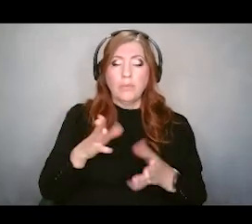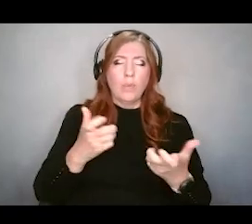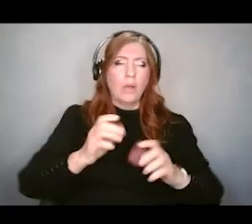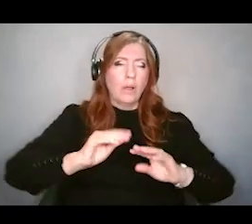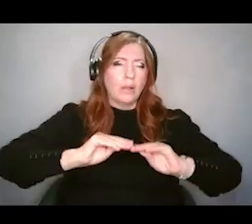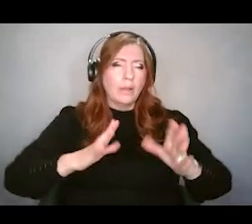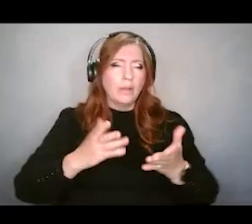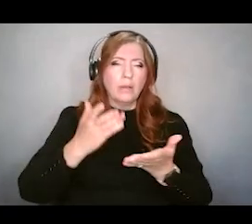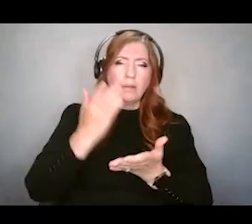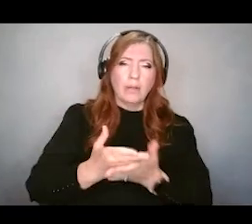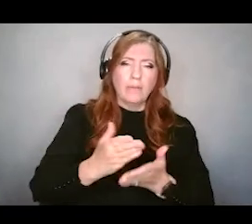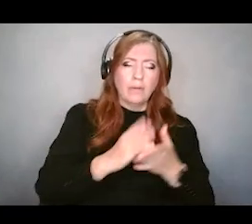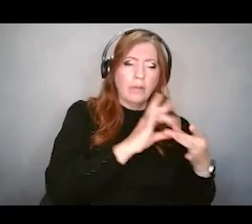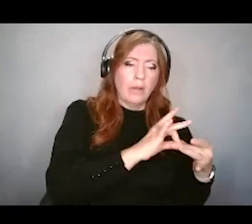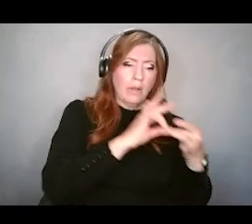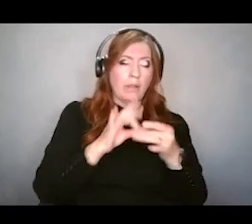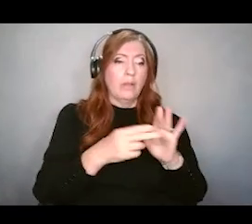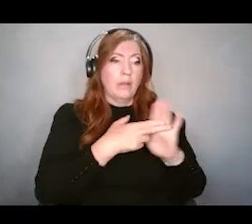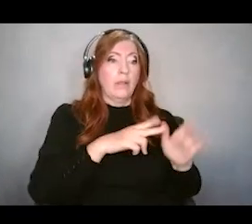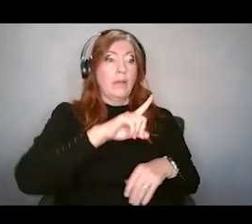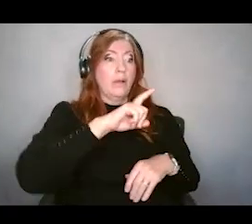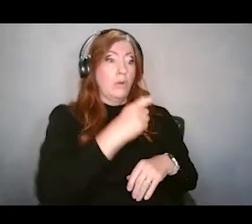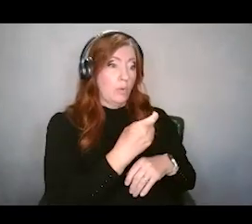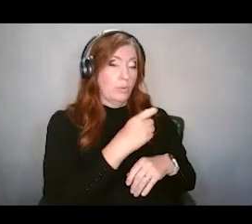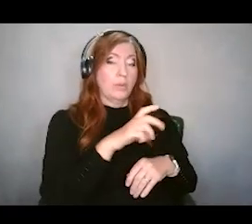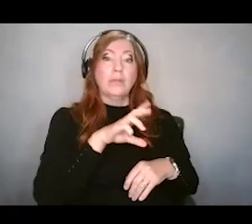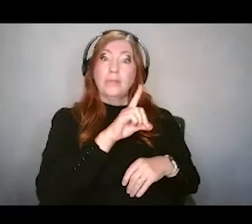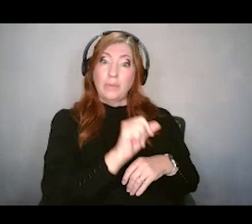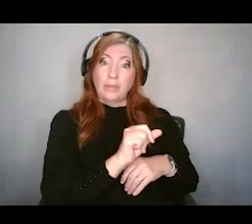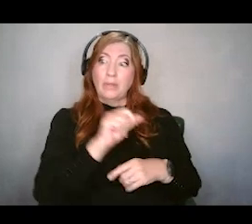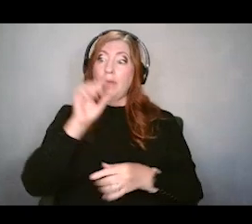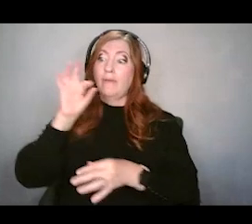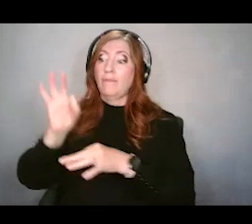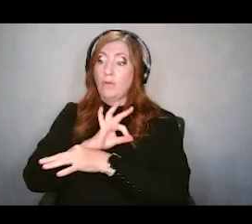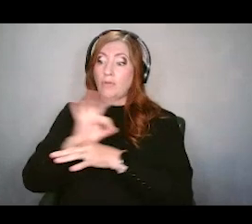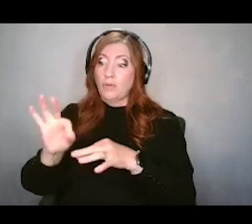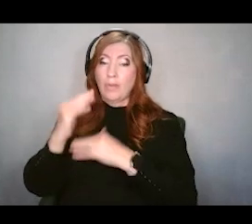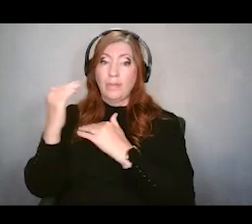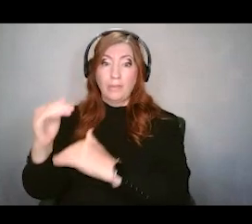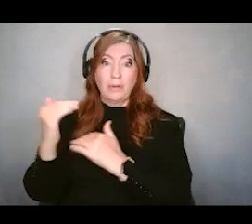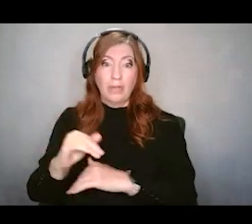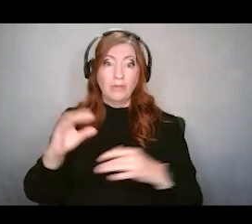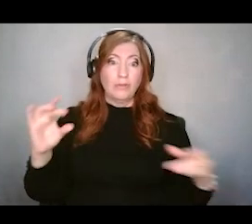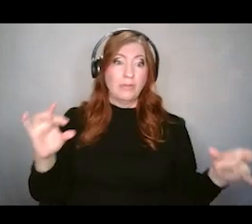diagnosed disability to functional limitations. This could include Supplemental Security Income